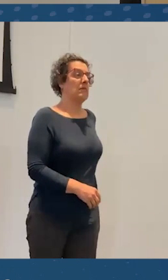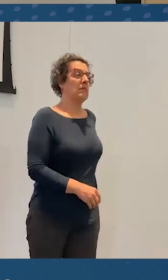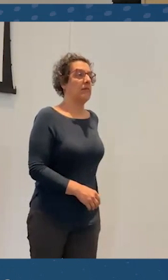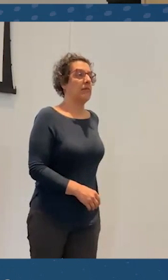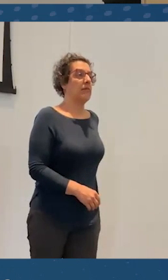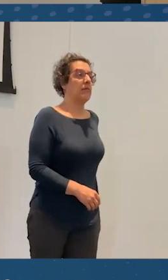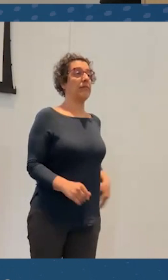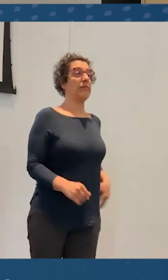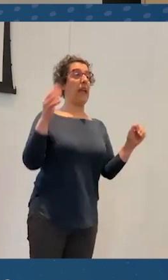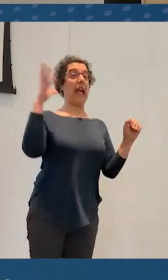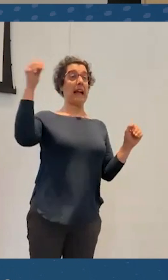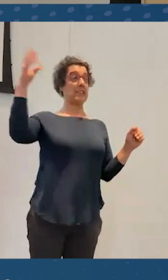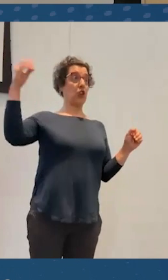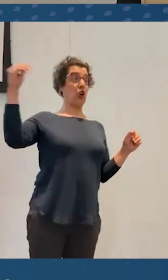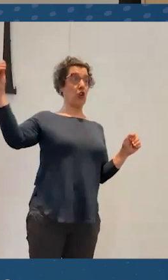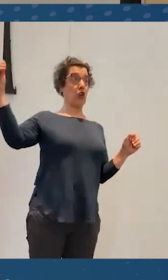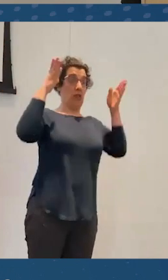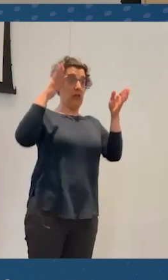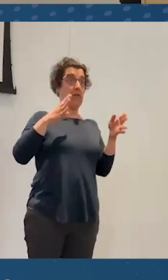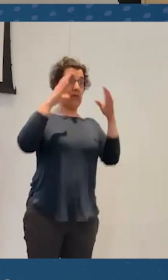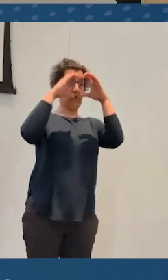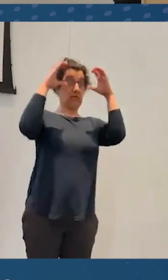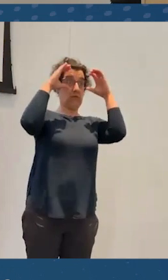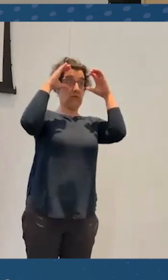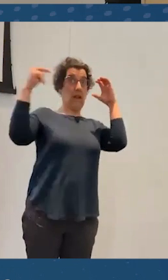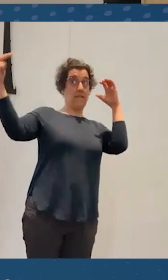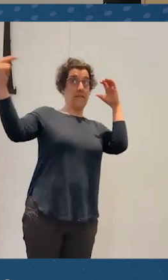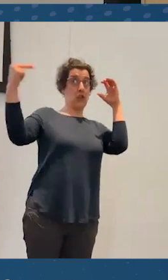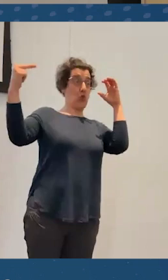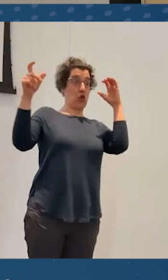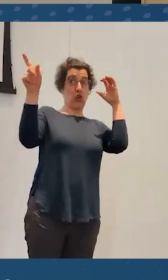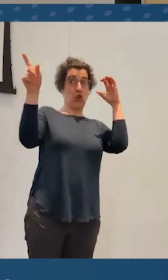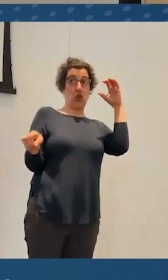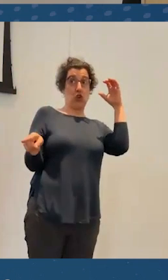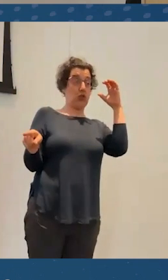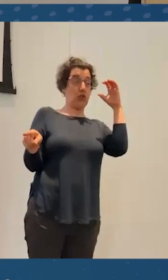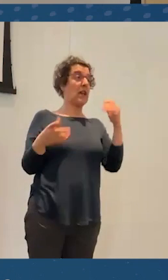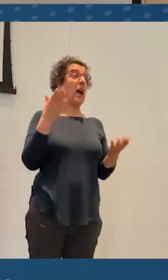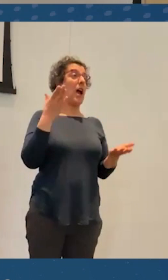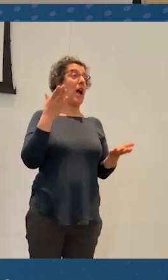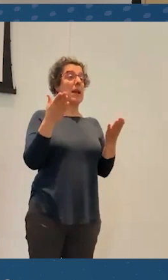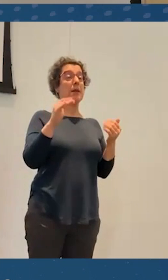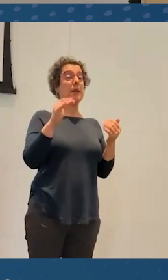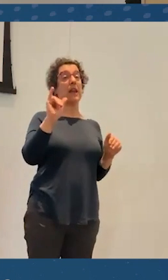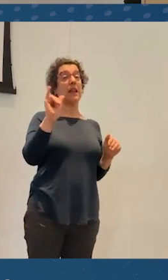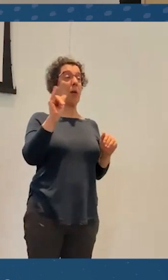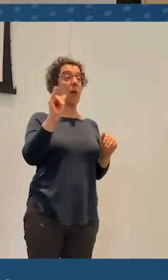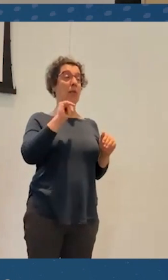That could be people in a Twitch stream watching, someone playing